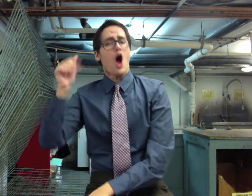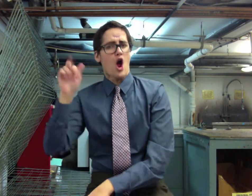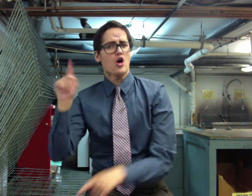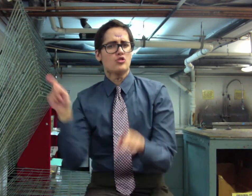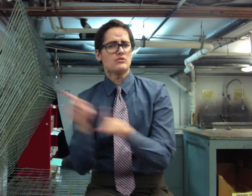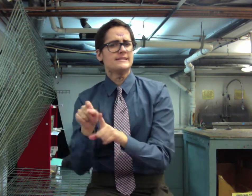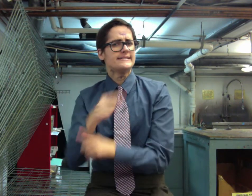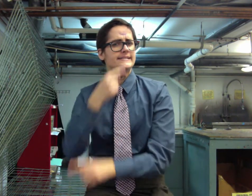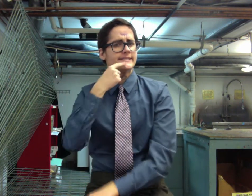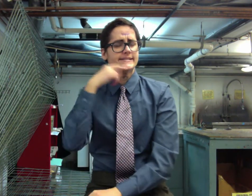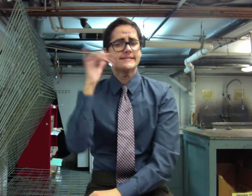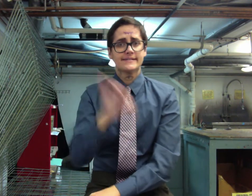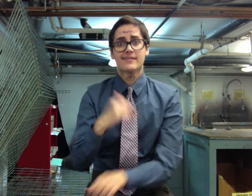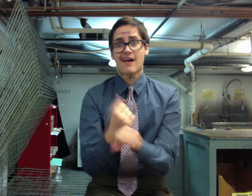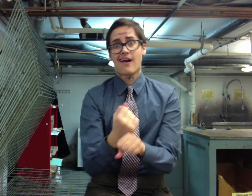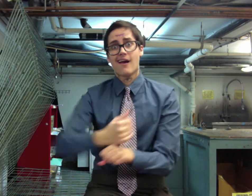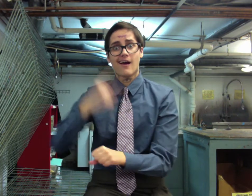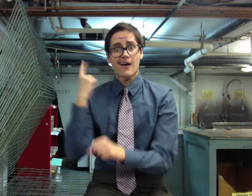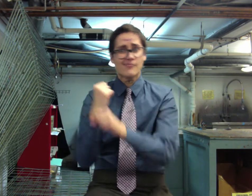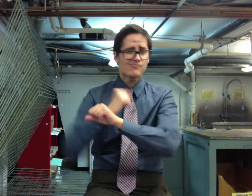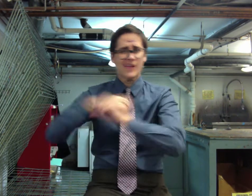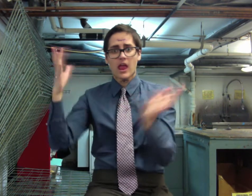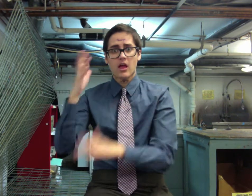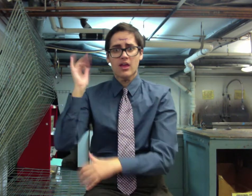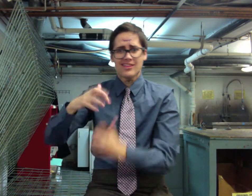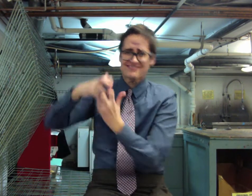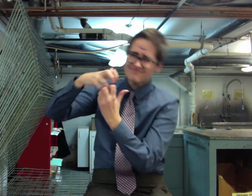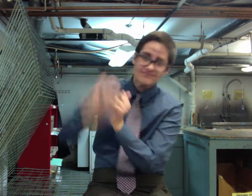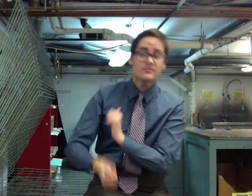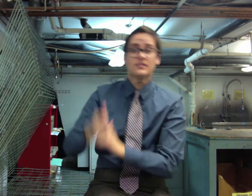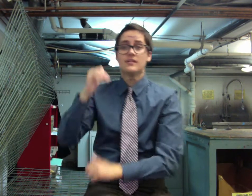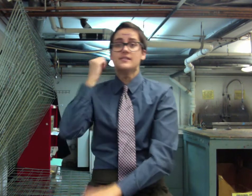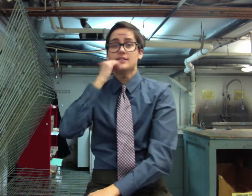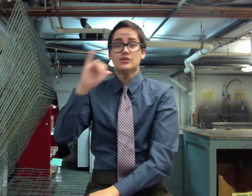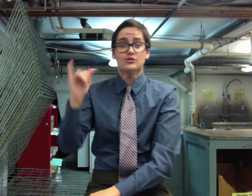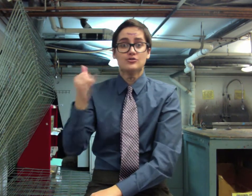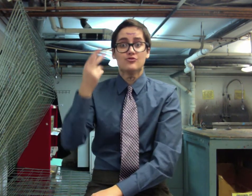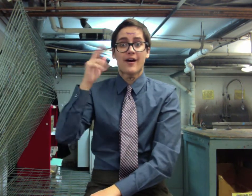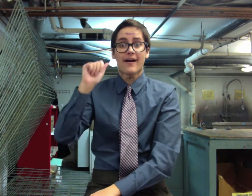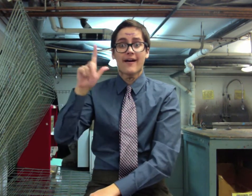Hart also said that last year's explosion that decimated the Daily Journal